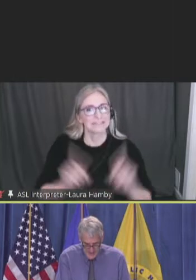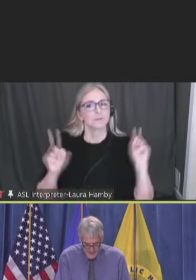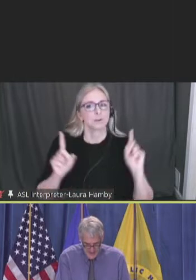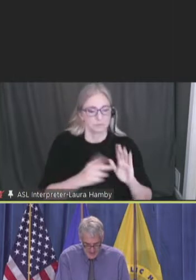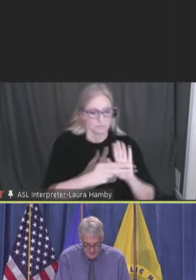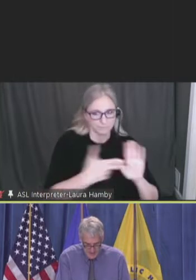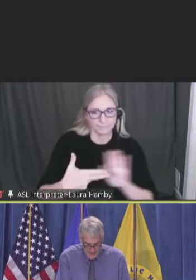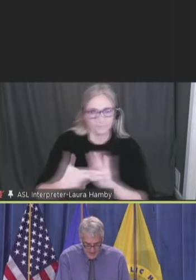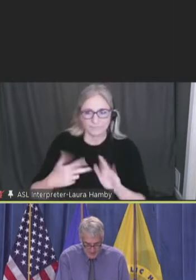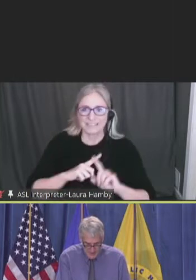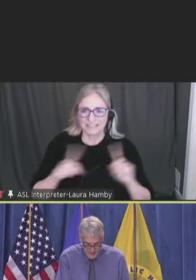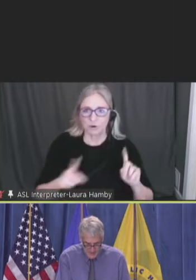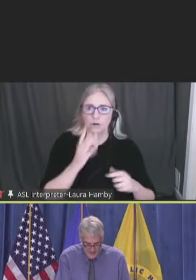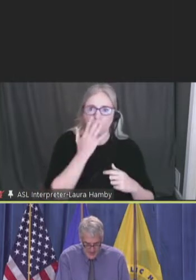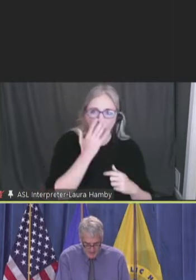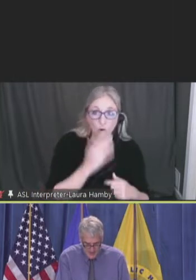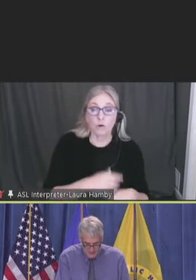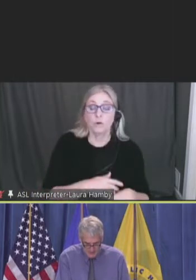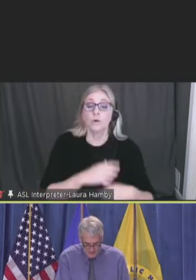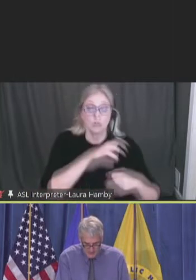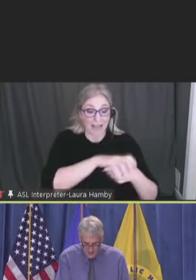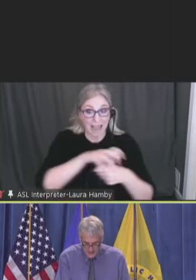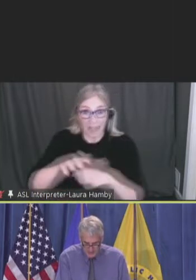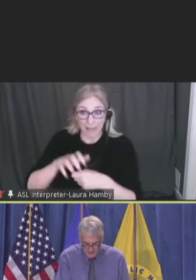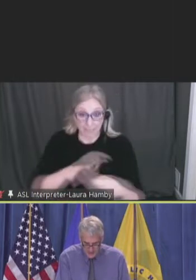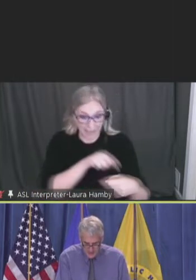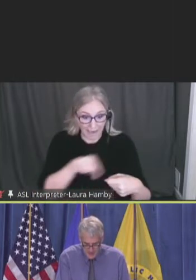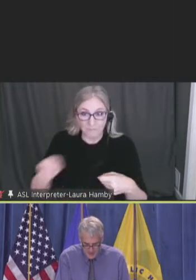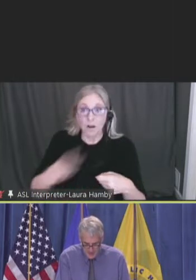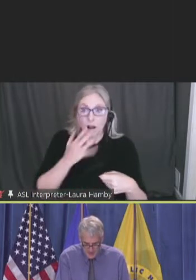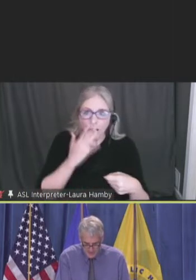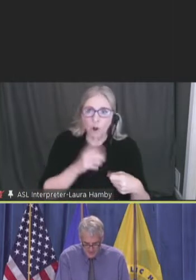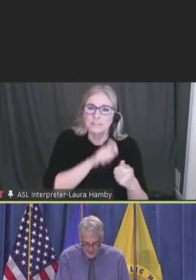An example would be color-coding caps and clearly marking labels so that a variety of